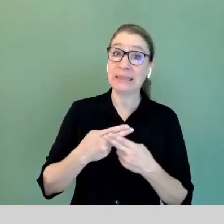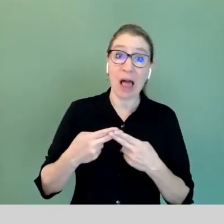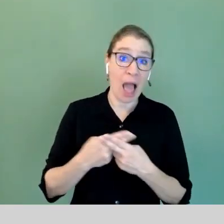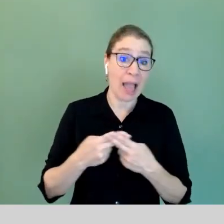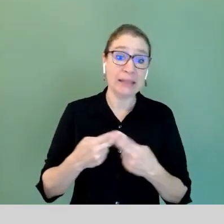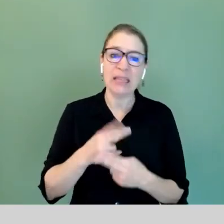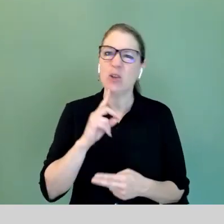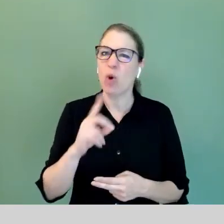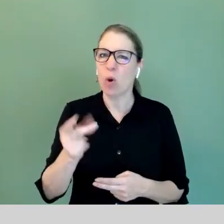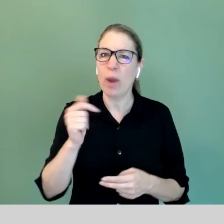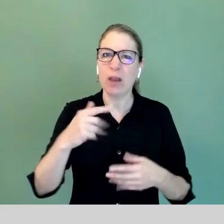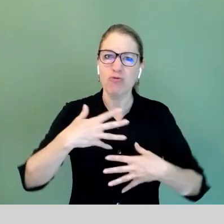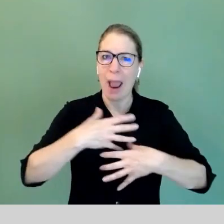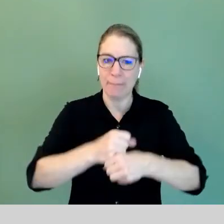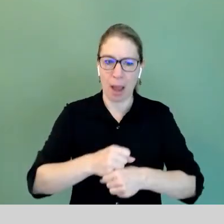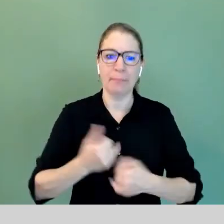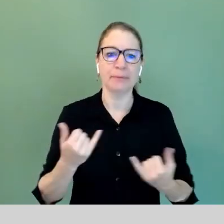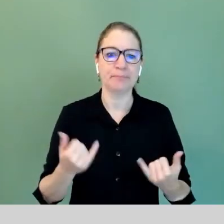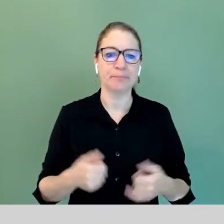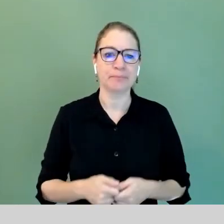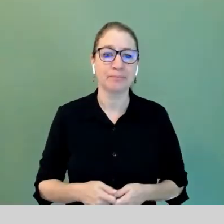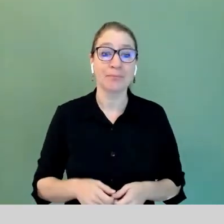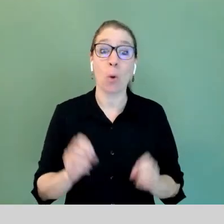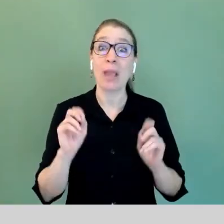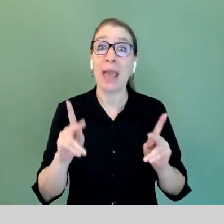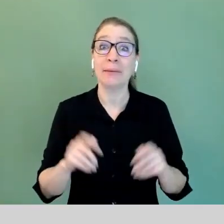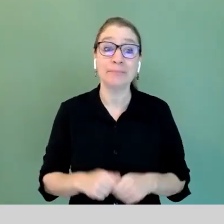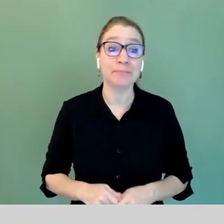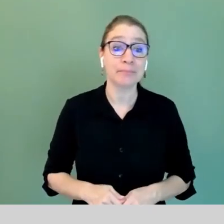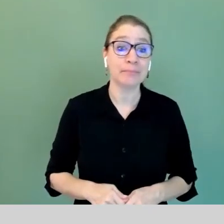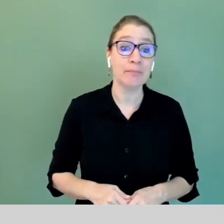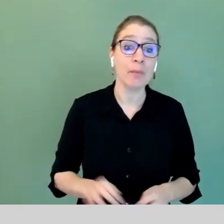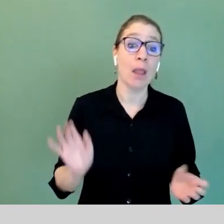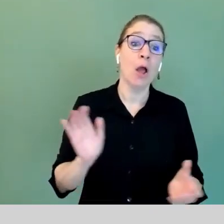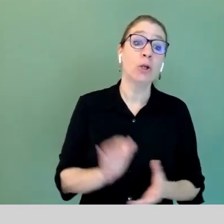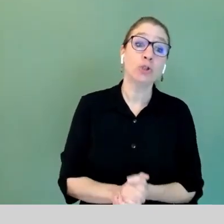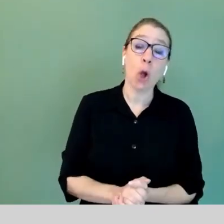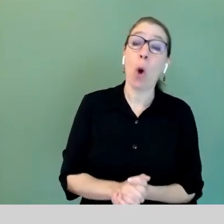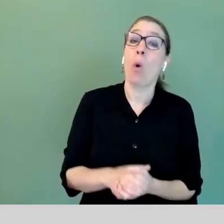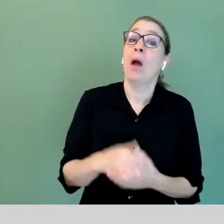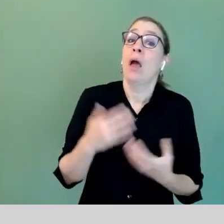and just do a quick wrap up. Alright, let's wrap up. So as you've seen